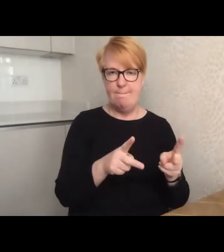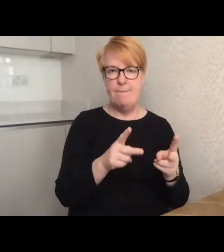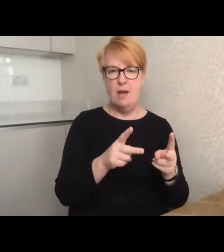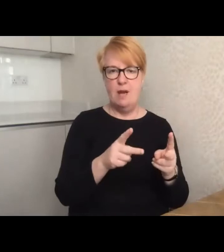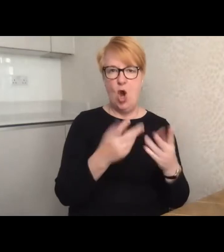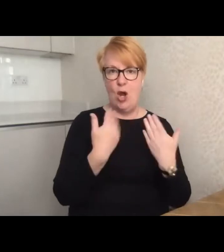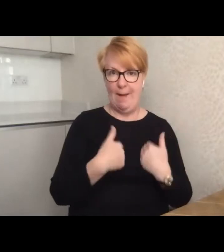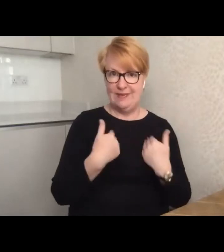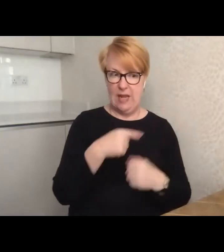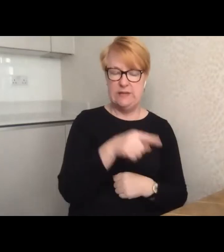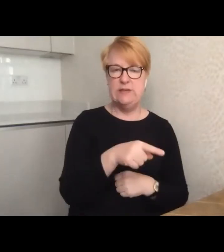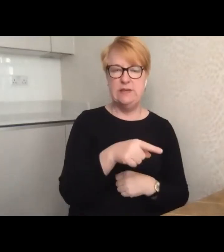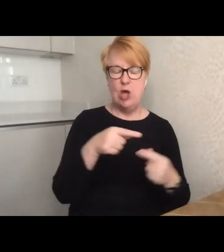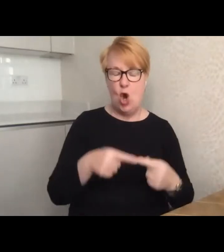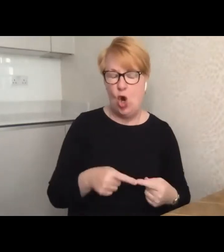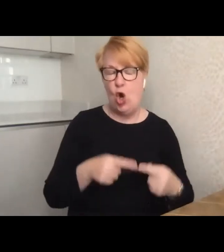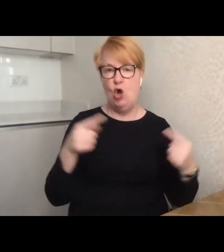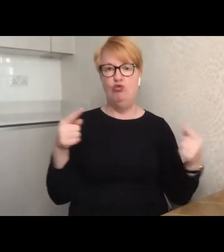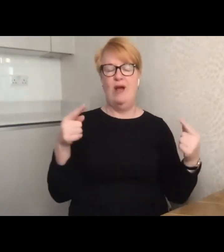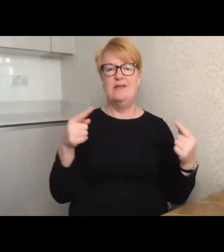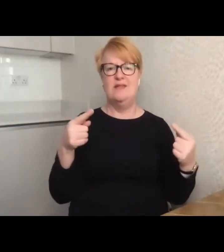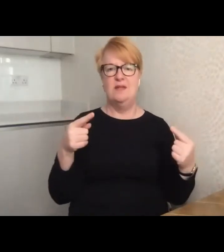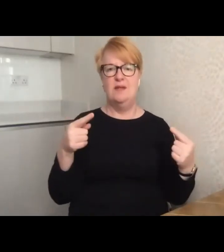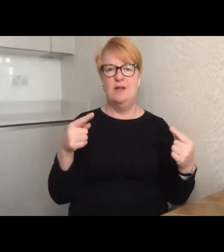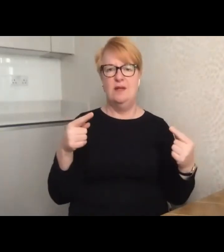I think, specifically wildly with the ambitions of socially engaged projects.